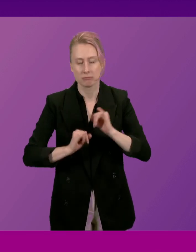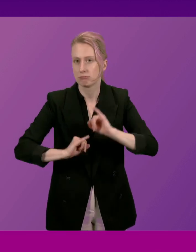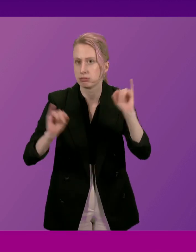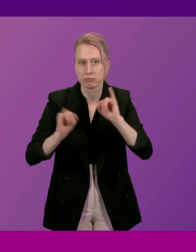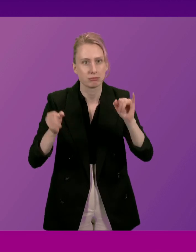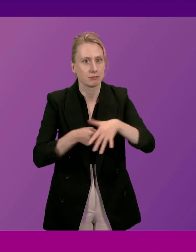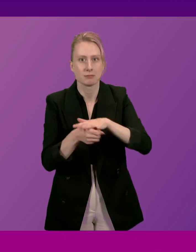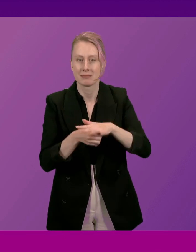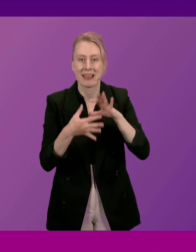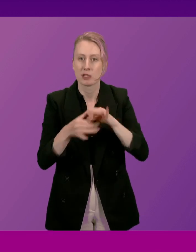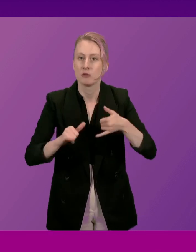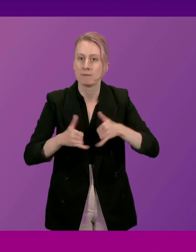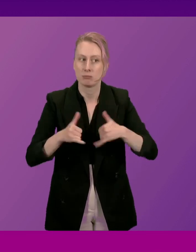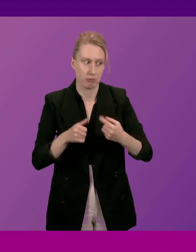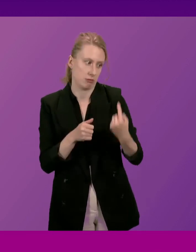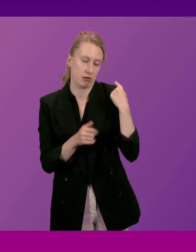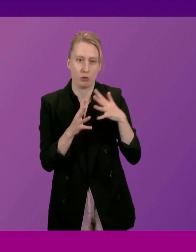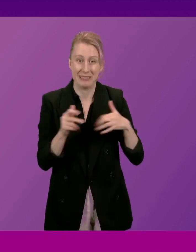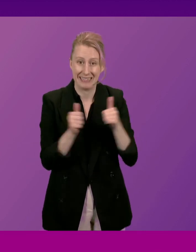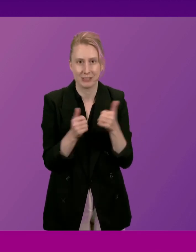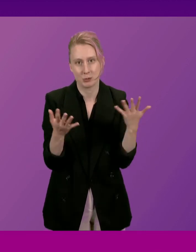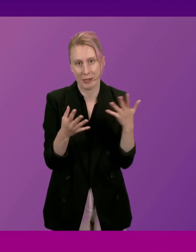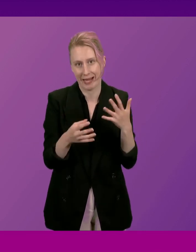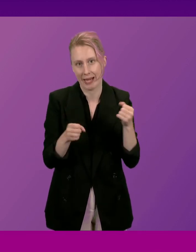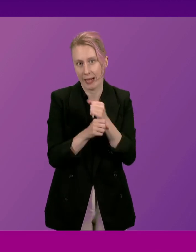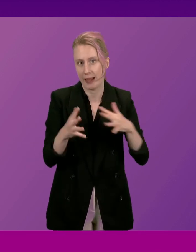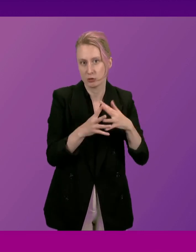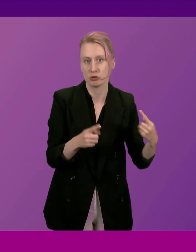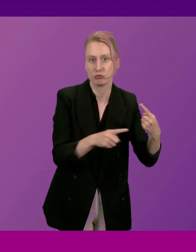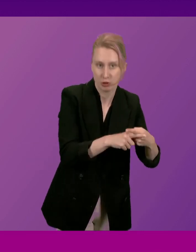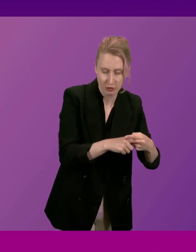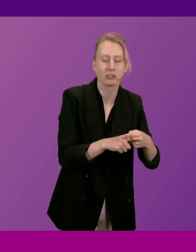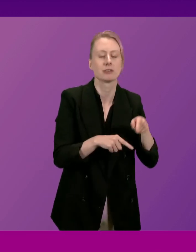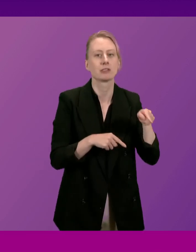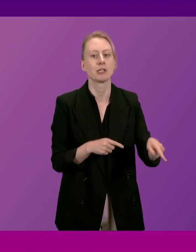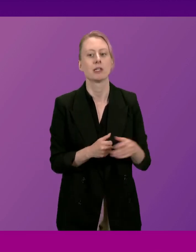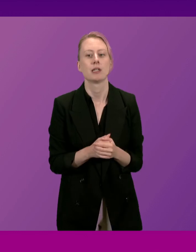football, not least in the Glasgow Cross area, which Kaukab Stewart and I share?